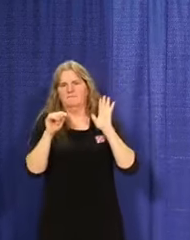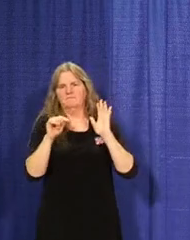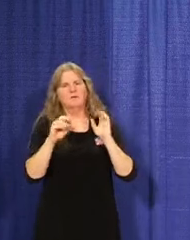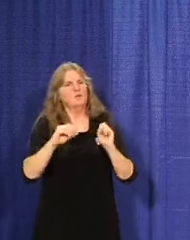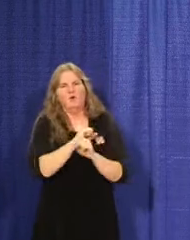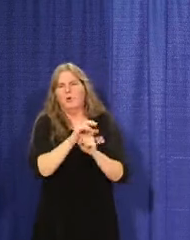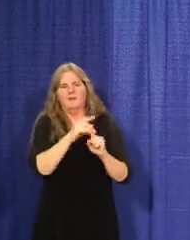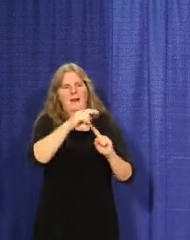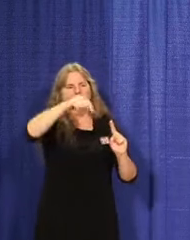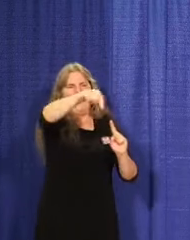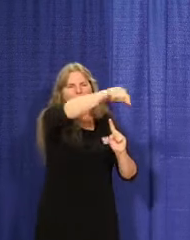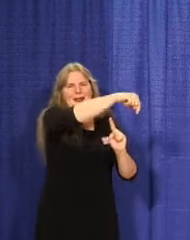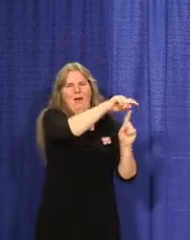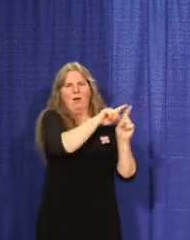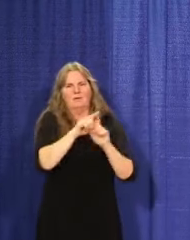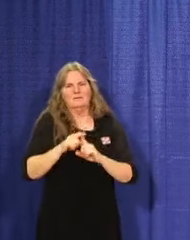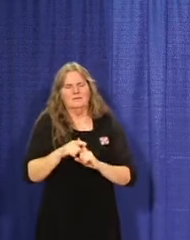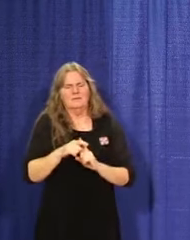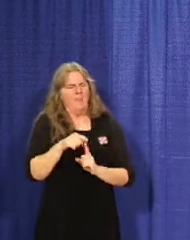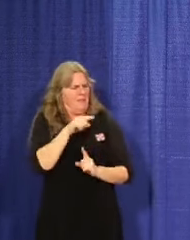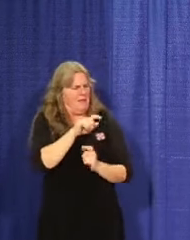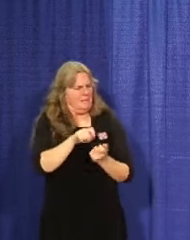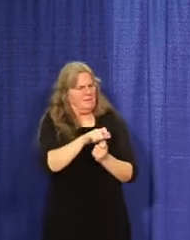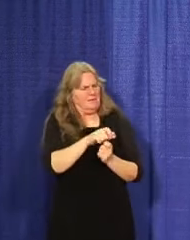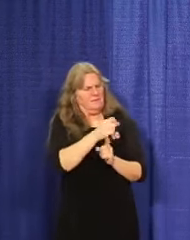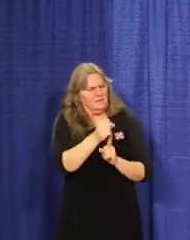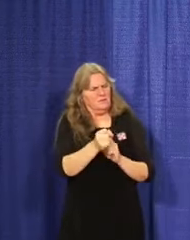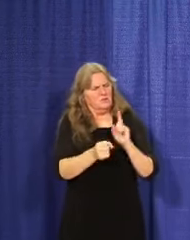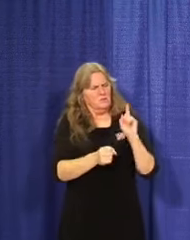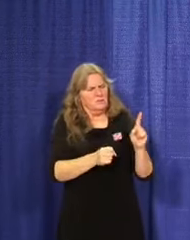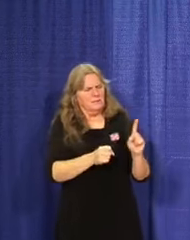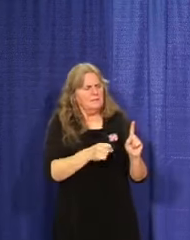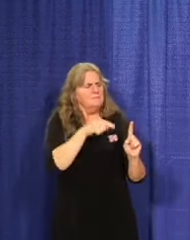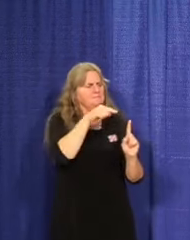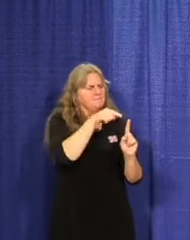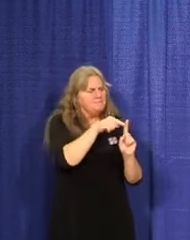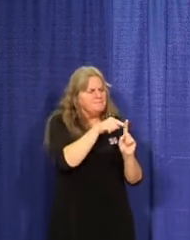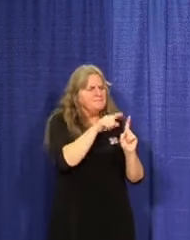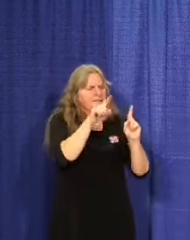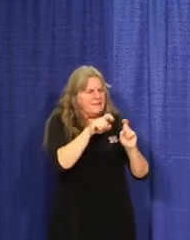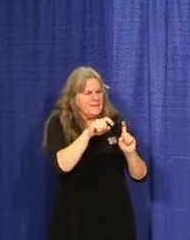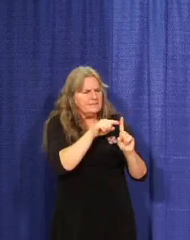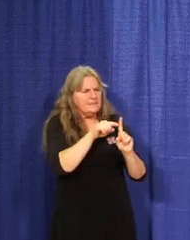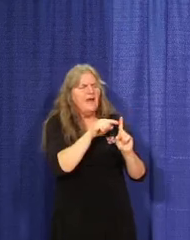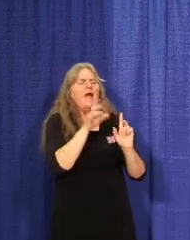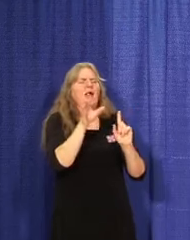particular case, the tracing and testing worked as it was supposed to.